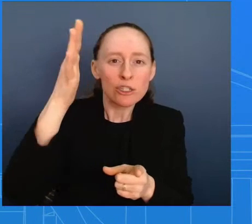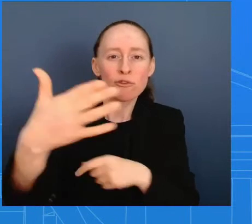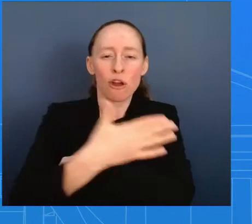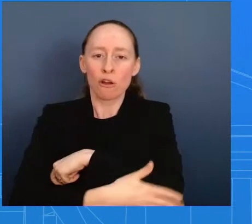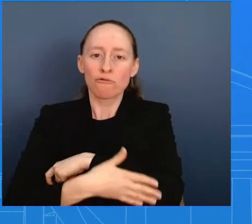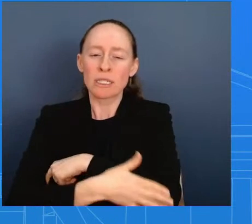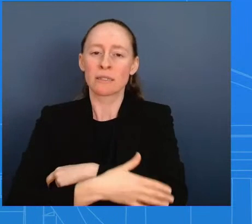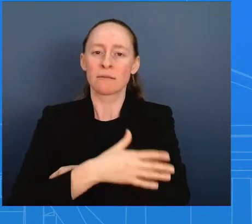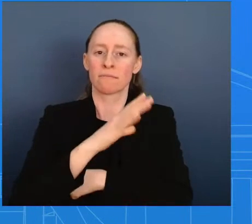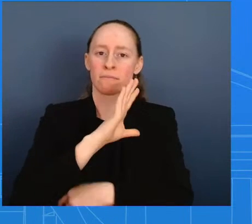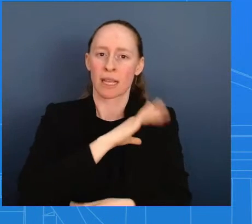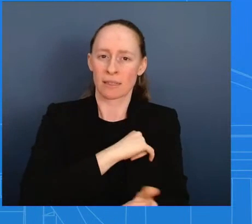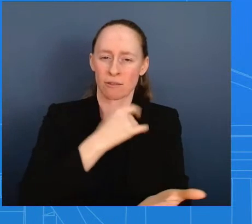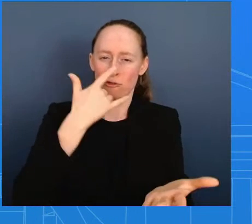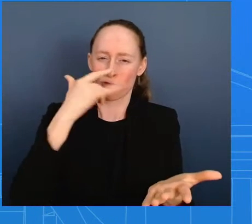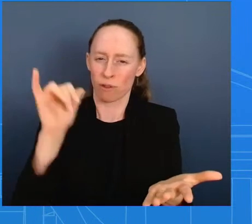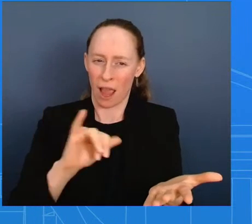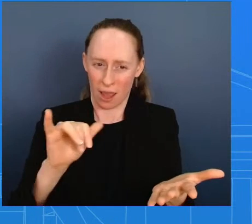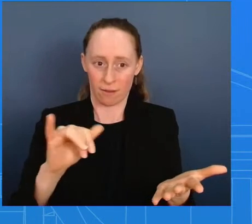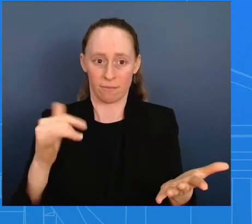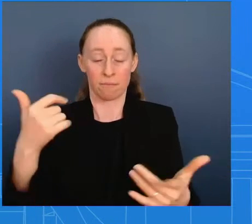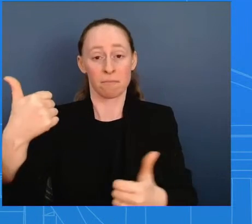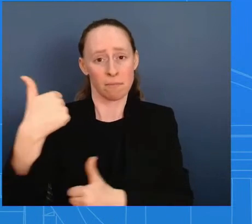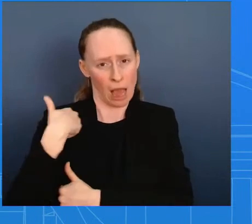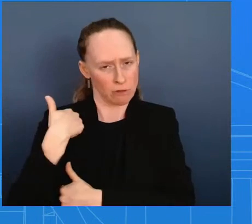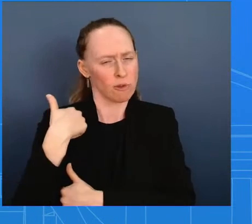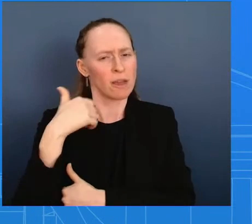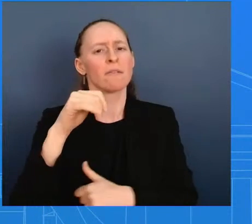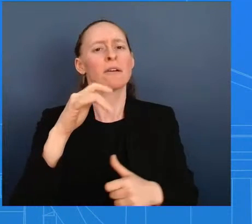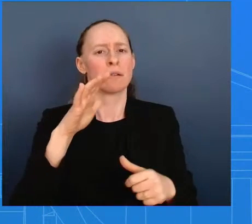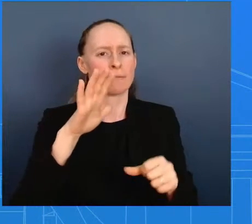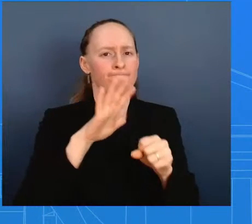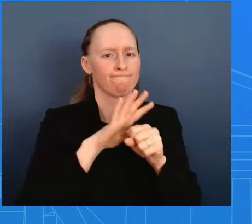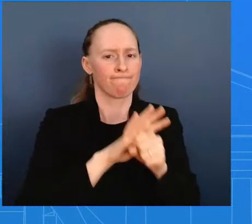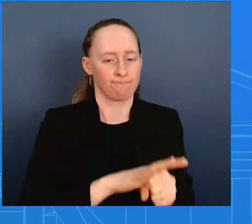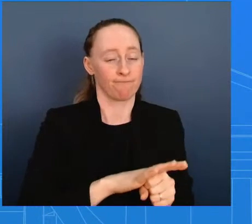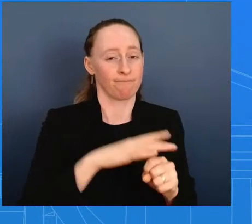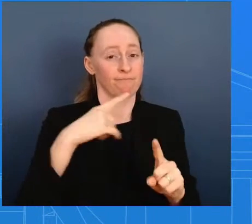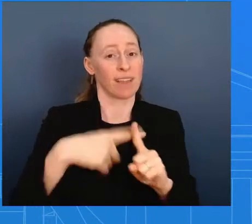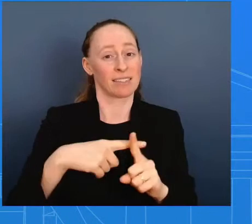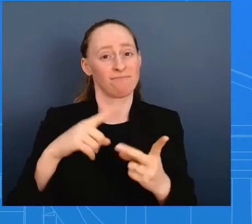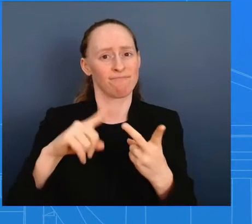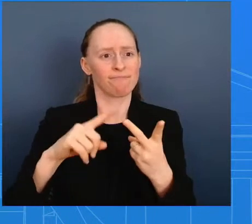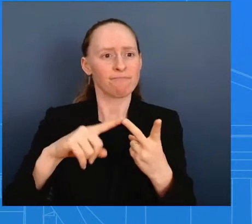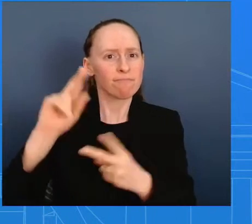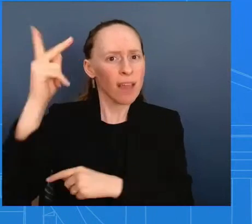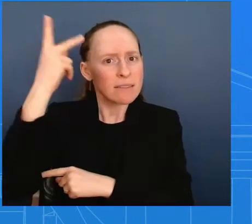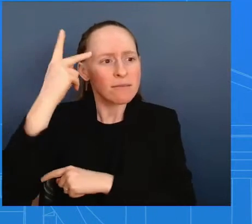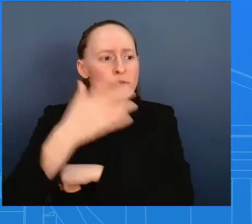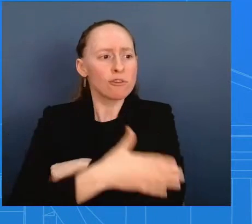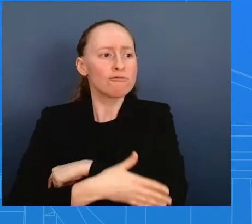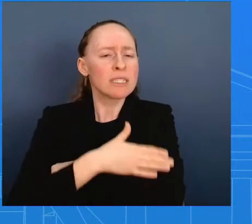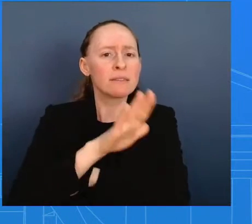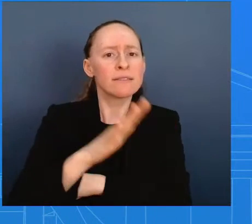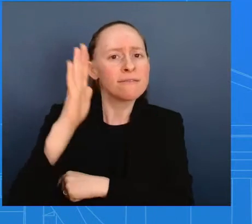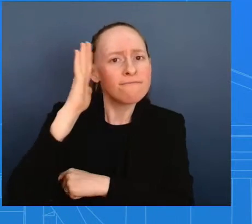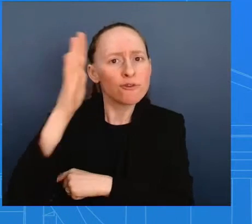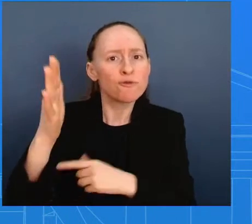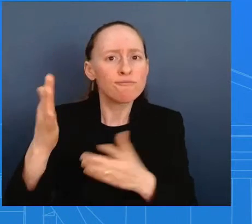But more than just military pressure -- a political plan to get there. The Press: In the back, Jake. The Press: Hi. Thank you. One of the big questions about Rafah is that --